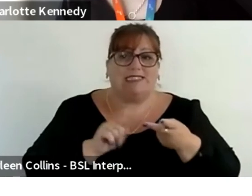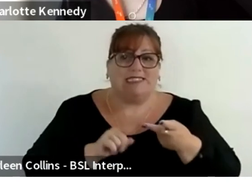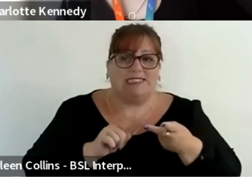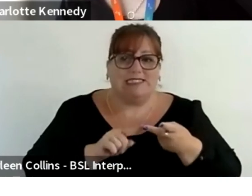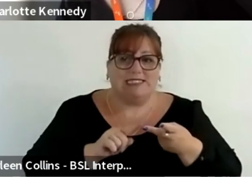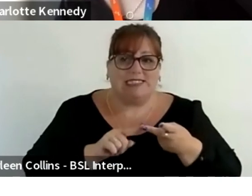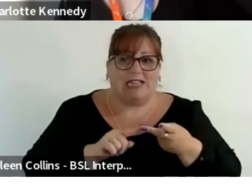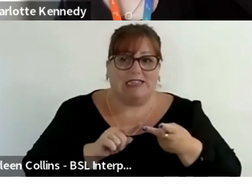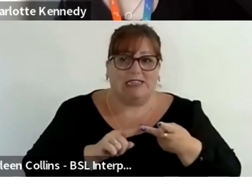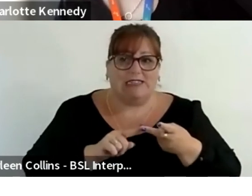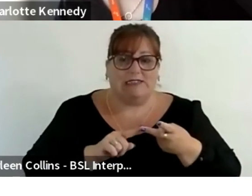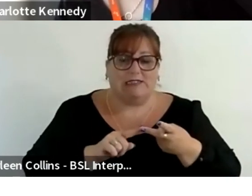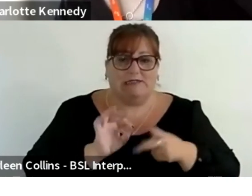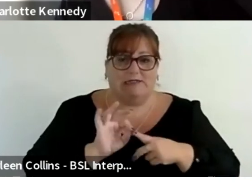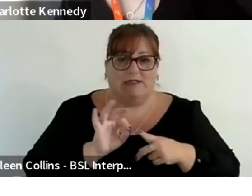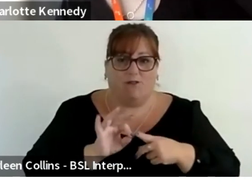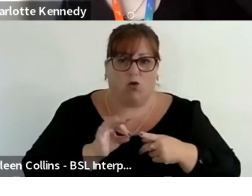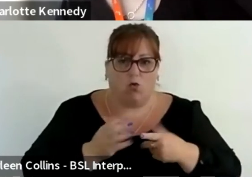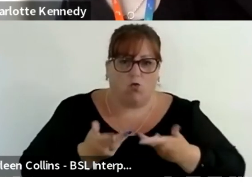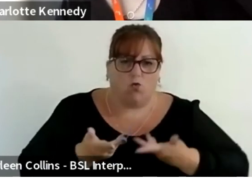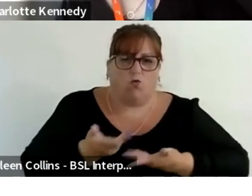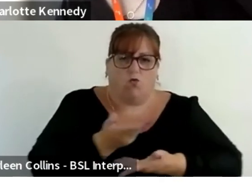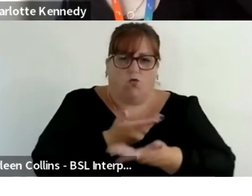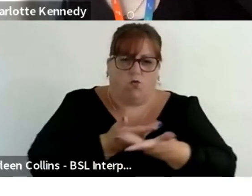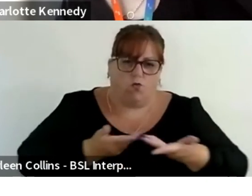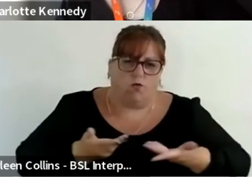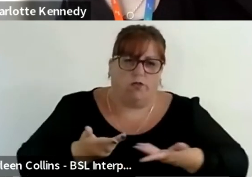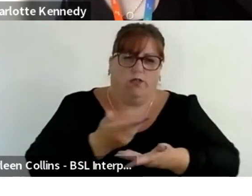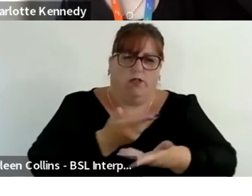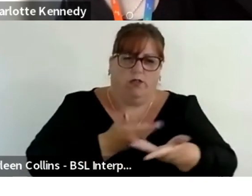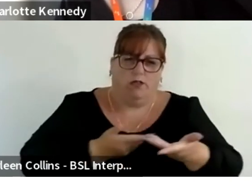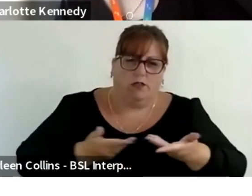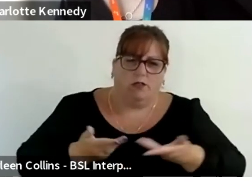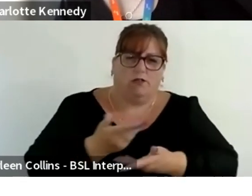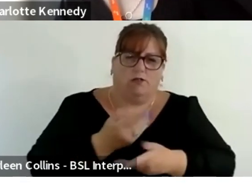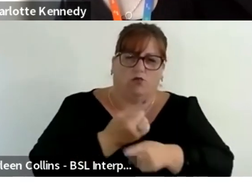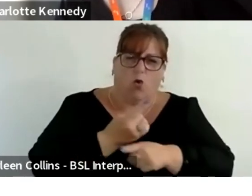Disability Awareness Network and our inclusivity and diversity things.